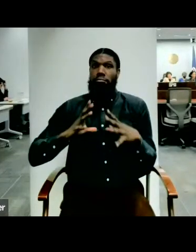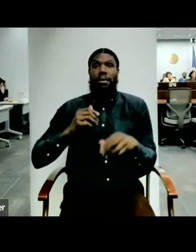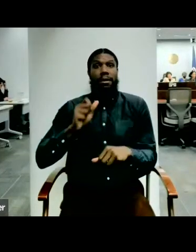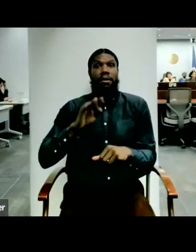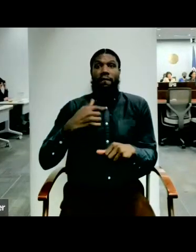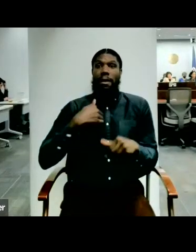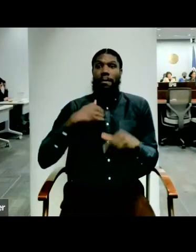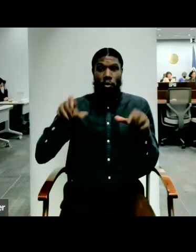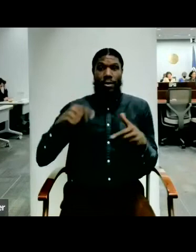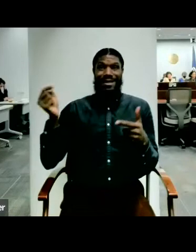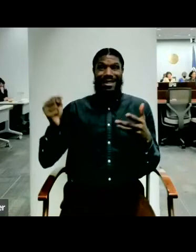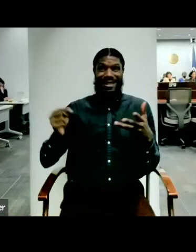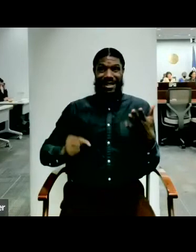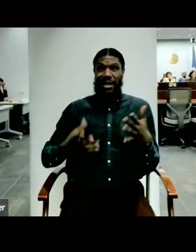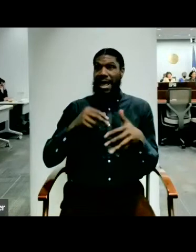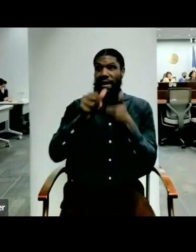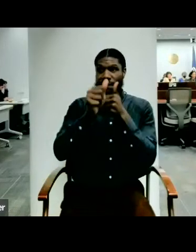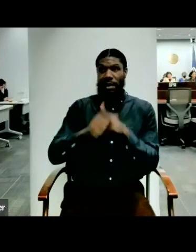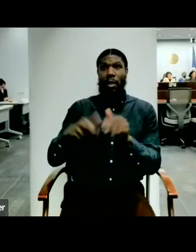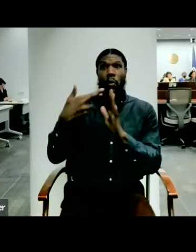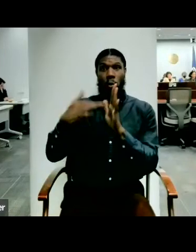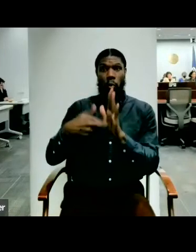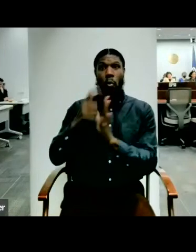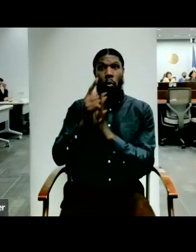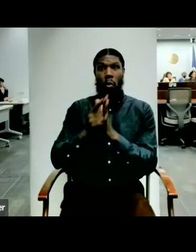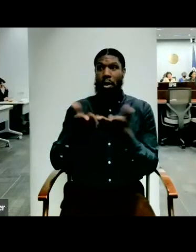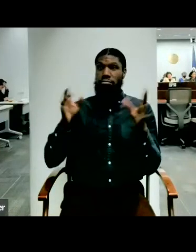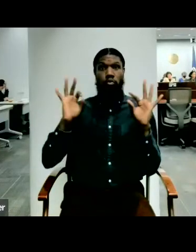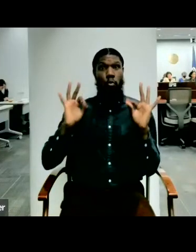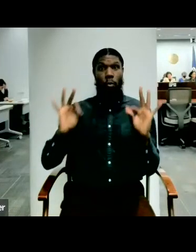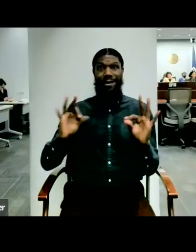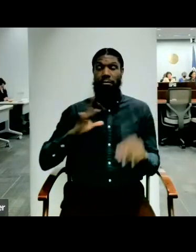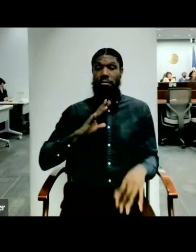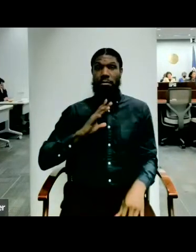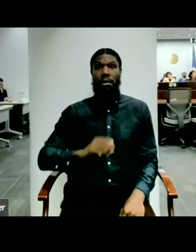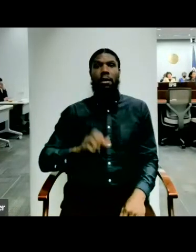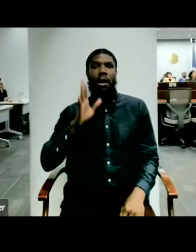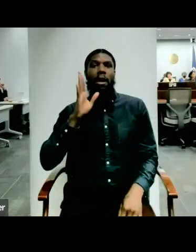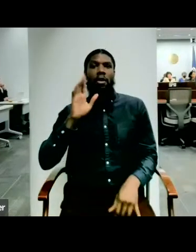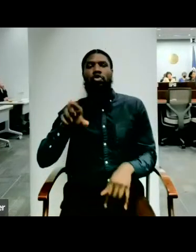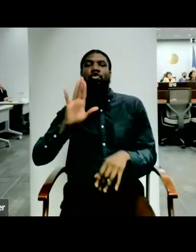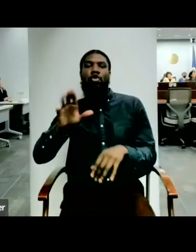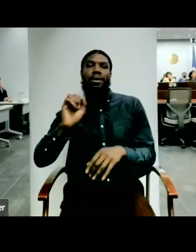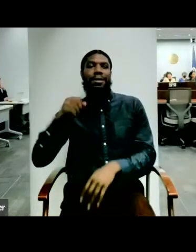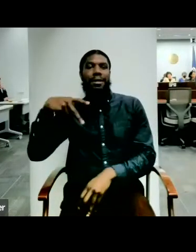great. So opinion letters help and your strategy, I'm going to rename it if I can, compliance plan,